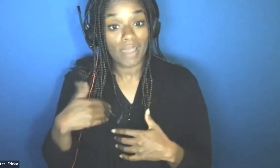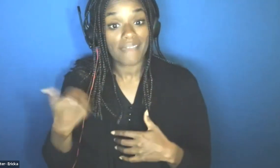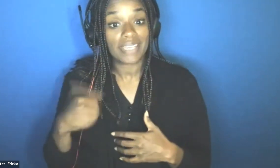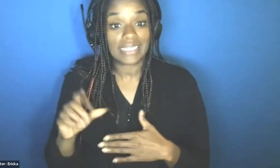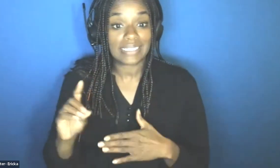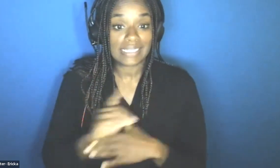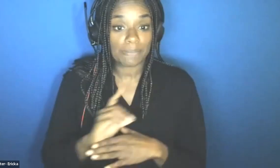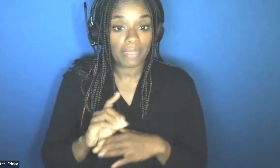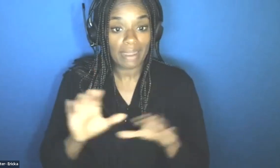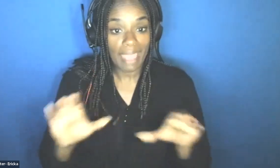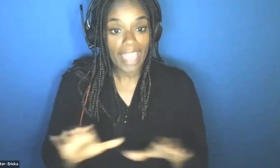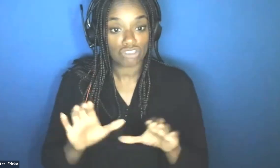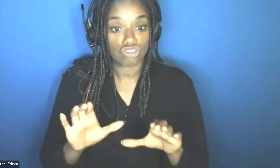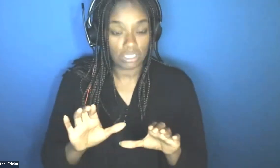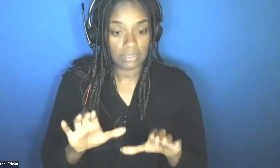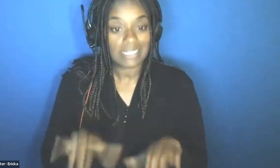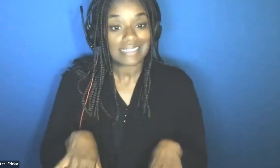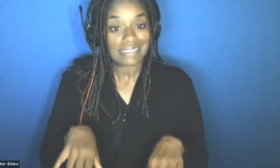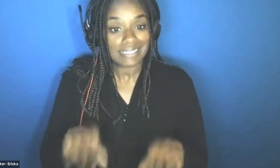The employer can require an employee with addiction to alcohol to meet that same standard of performance of behavior same as any other employee.